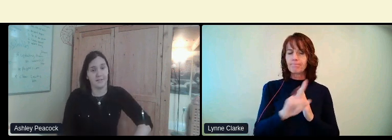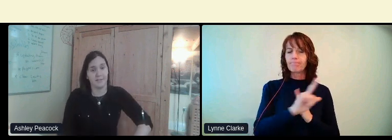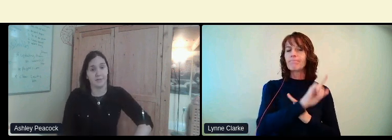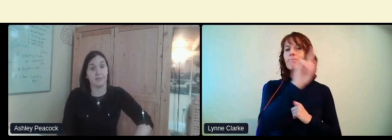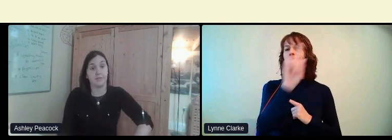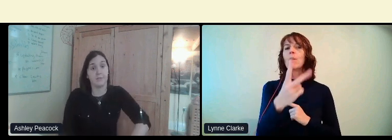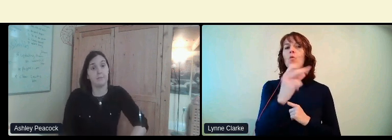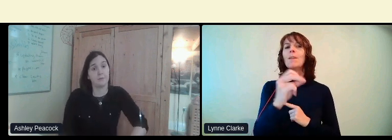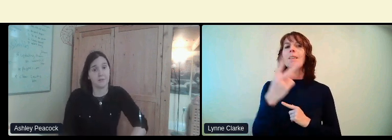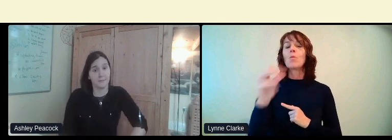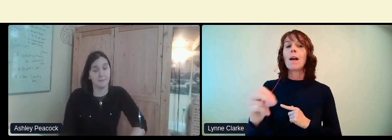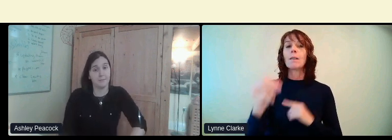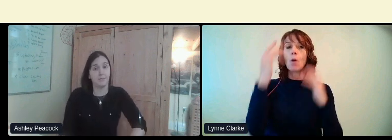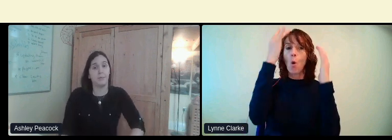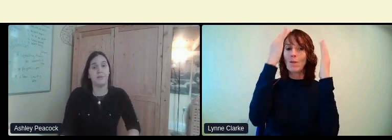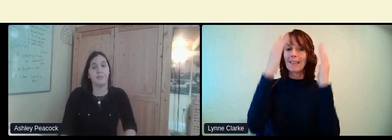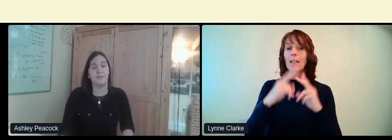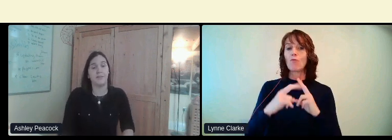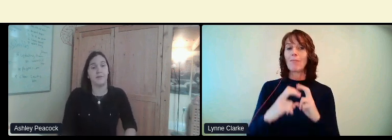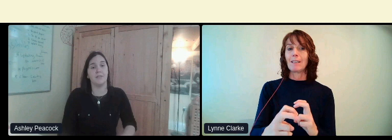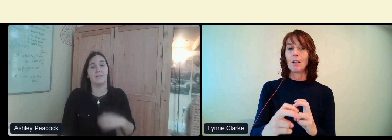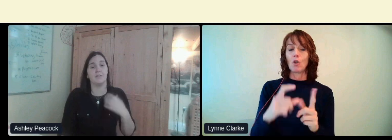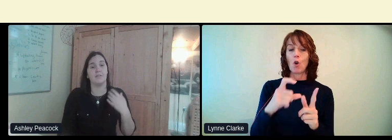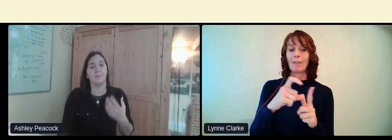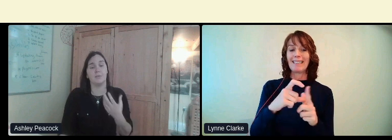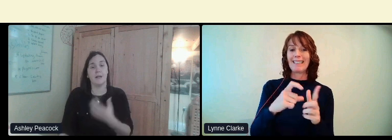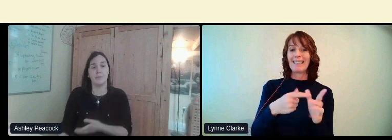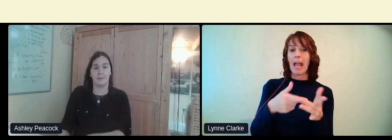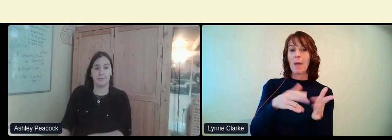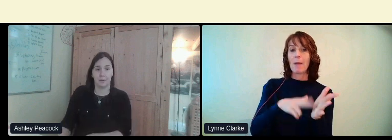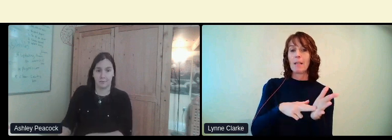researcher called Damien Milton put forward a theory known as the Double Empathy Problem.